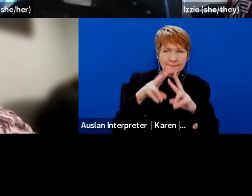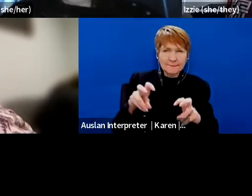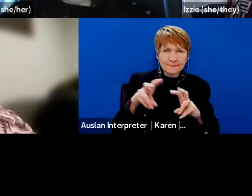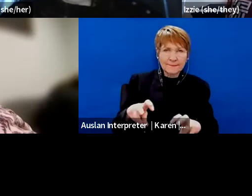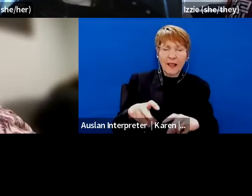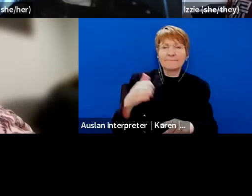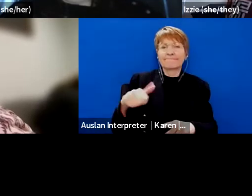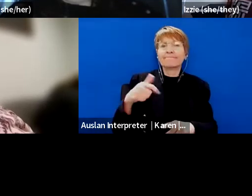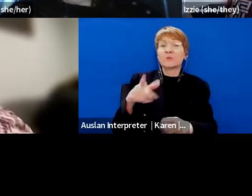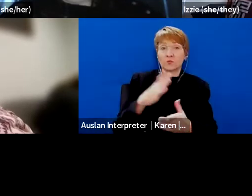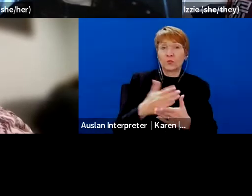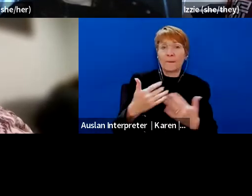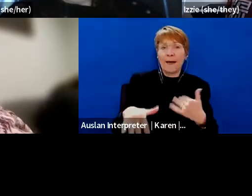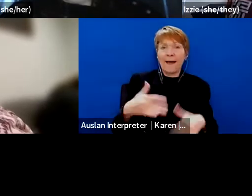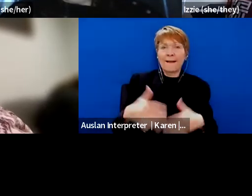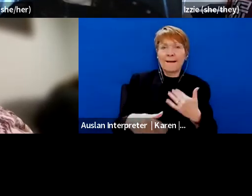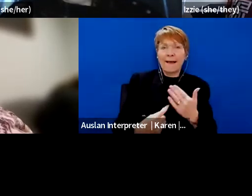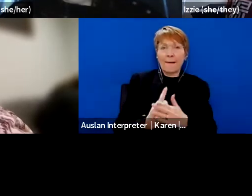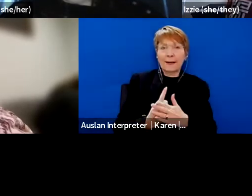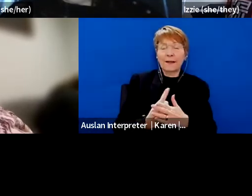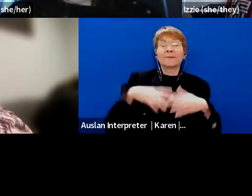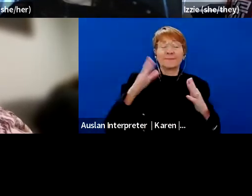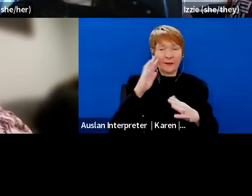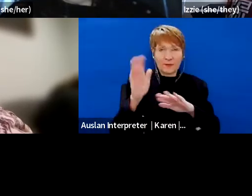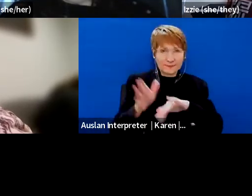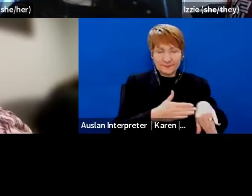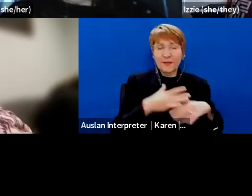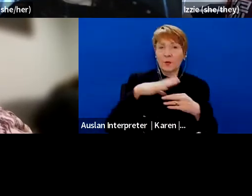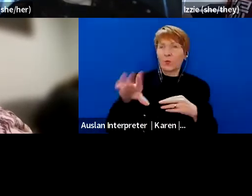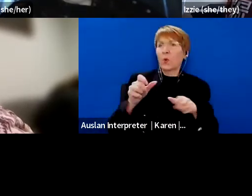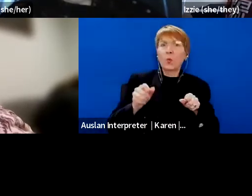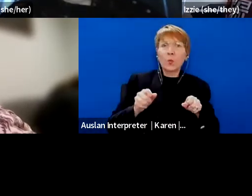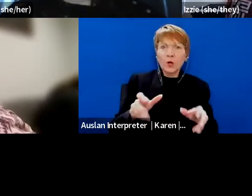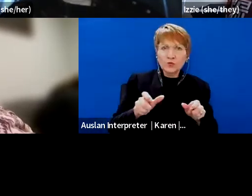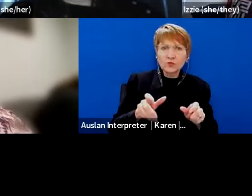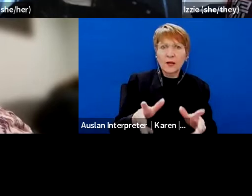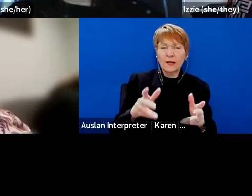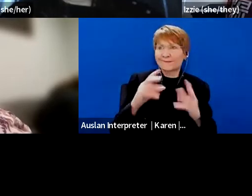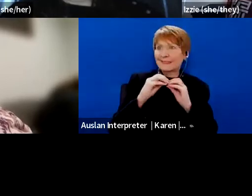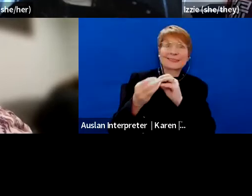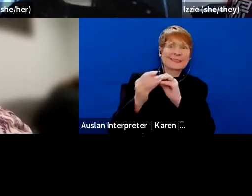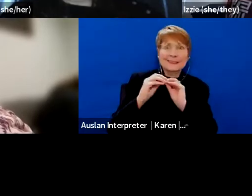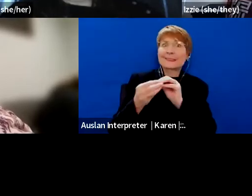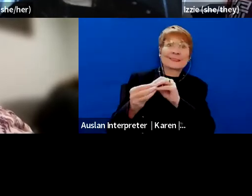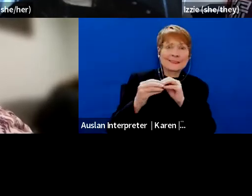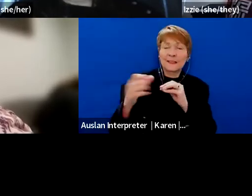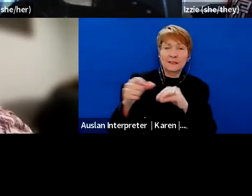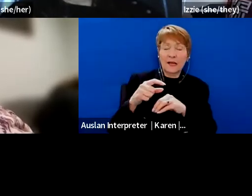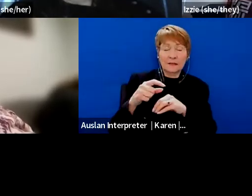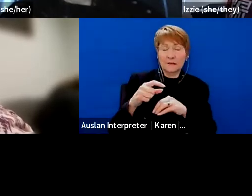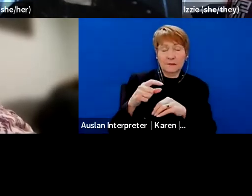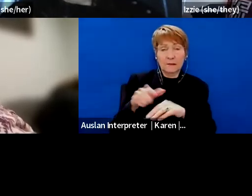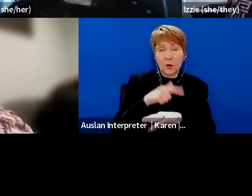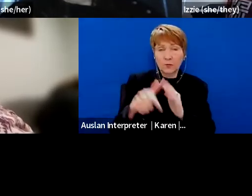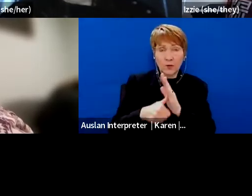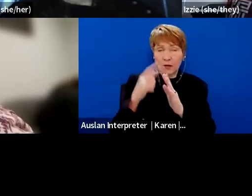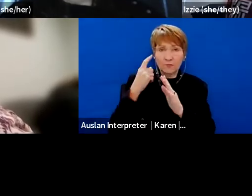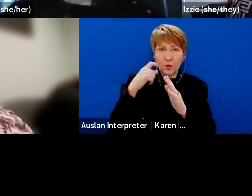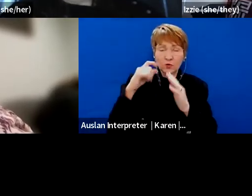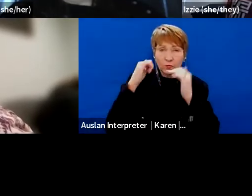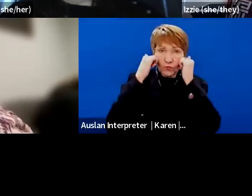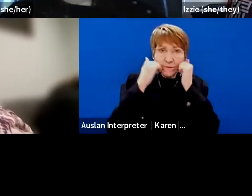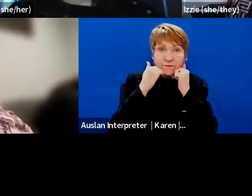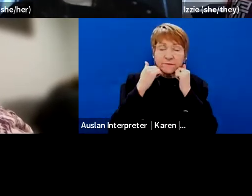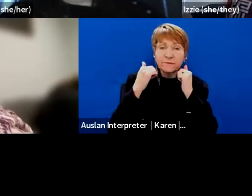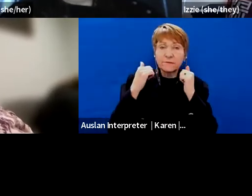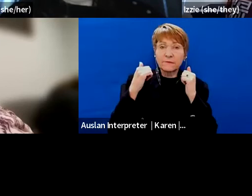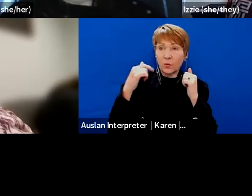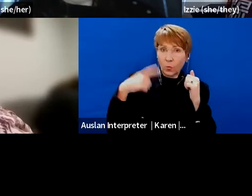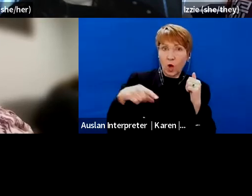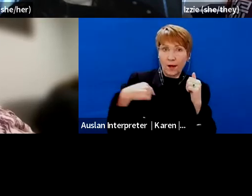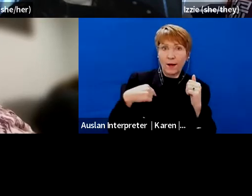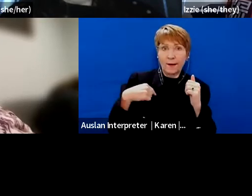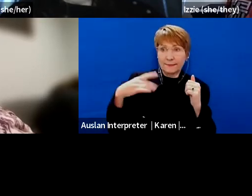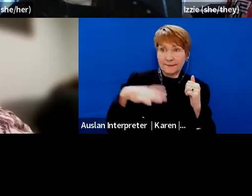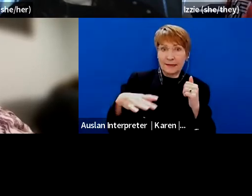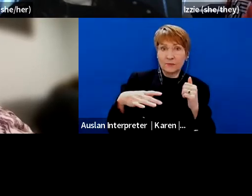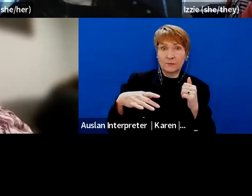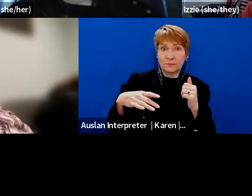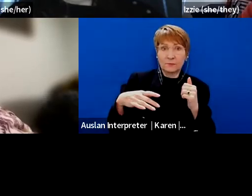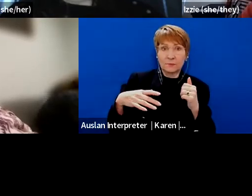But anyway, so, waiting for things like getting wheelchair or getting equipment can be quite frustrating with Andy is because it takes so long and you've got to prove, you know, with every inch of your life, why you need it and all that sort of stuff